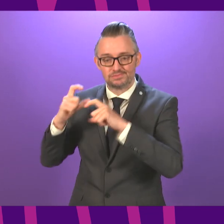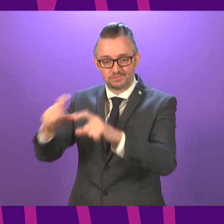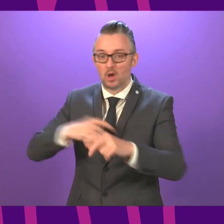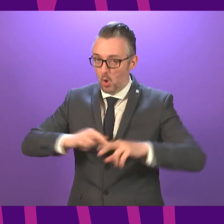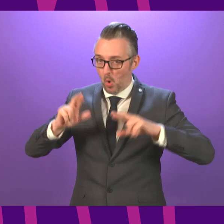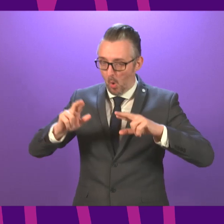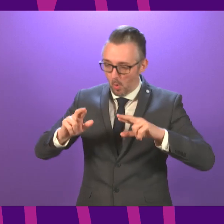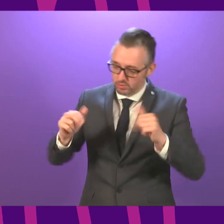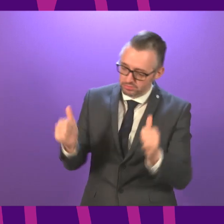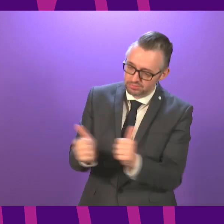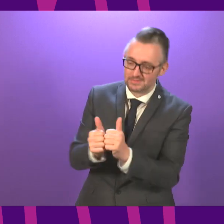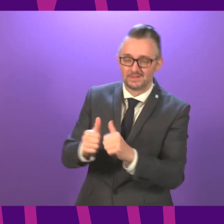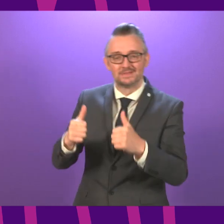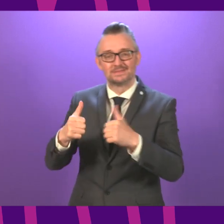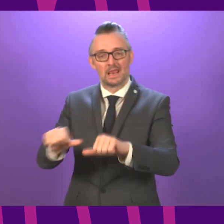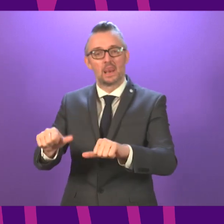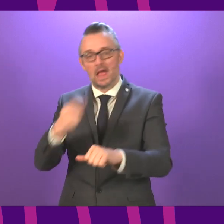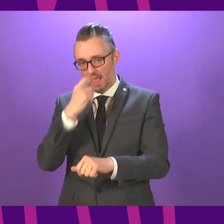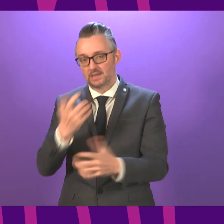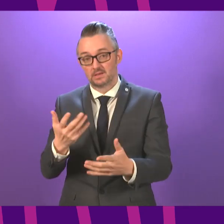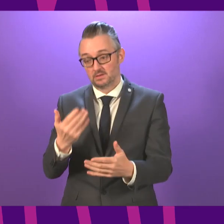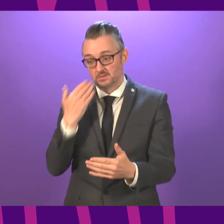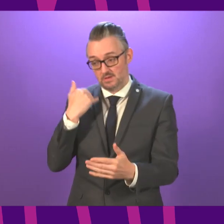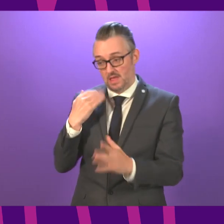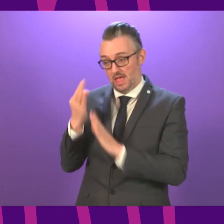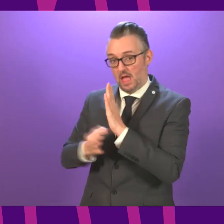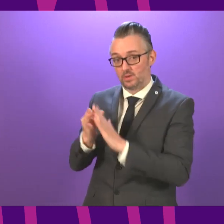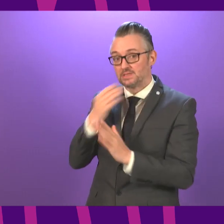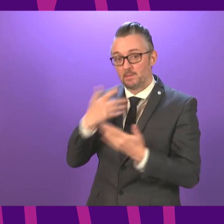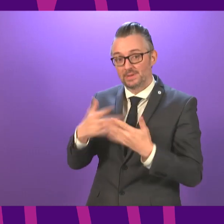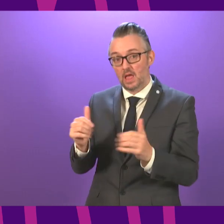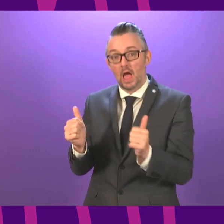few hours, it has been announced that agreement has been reached on the protocol governing